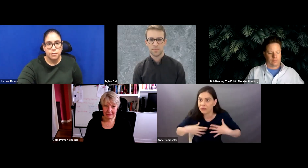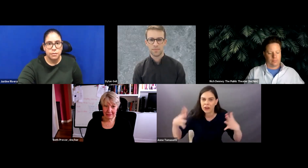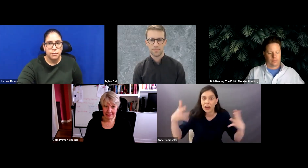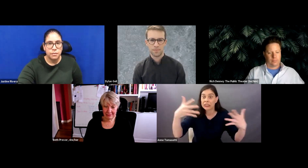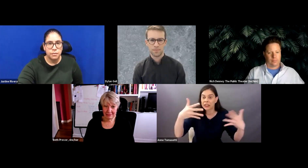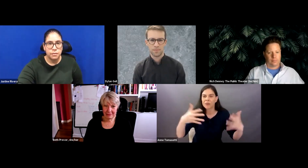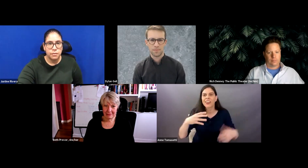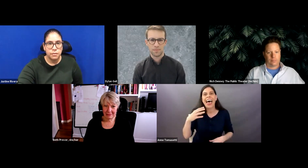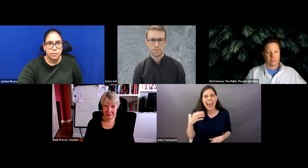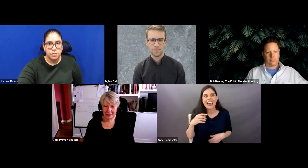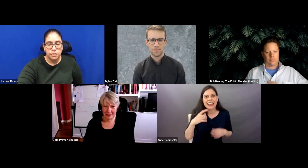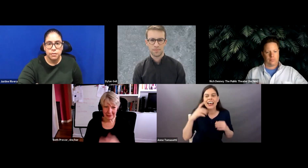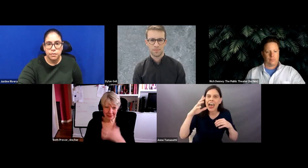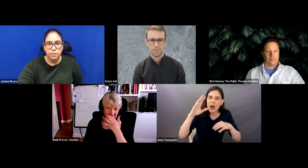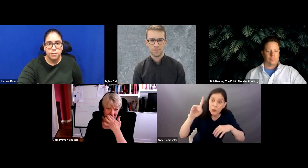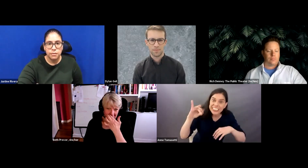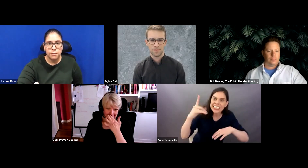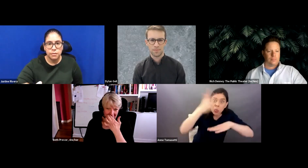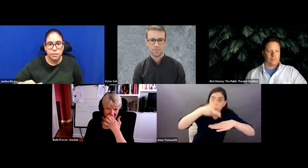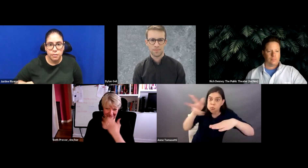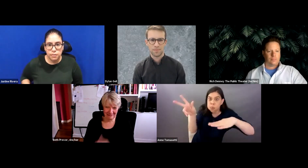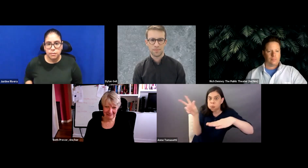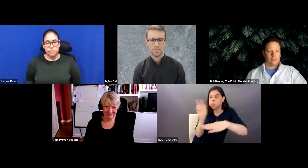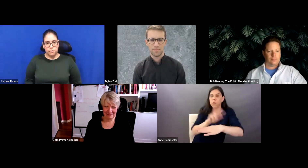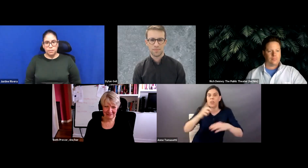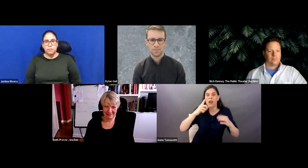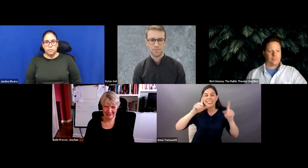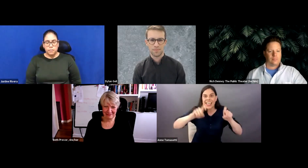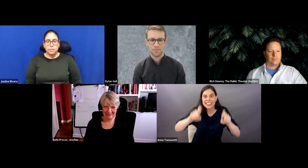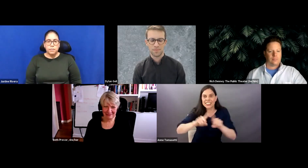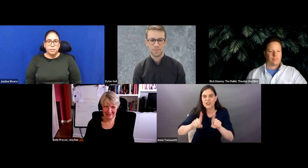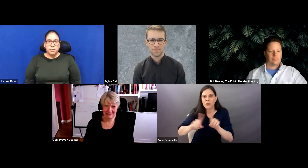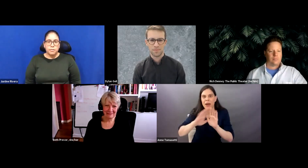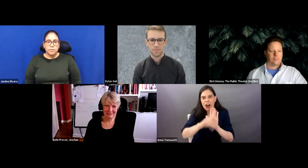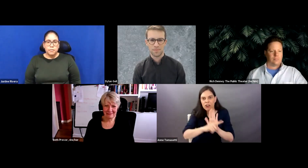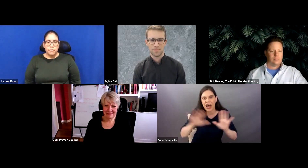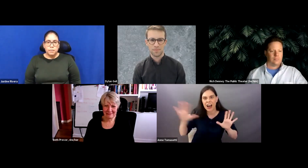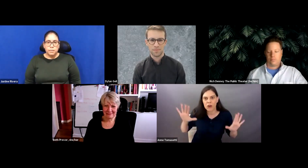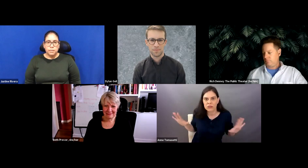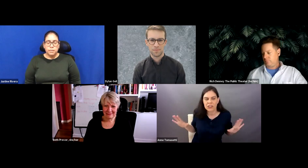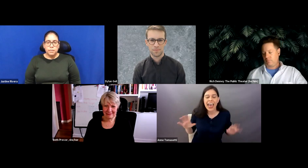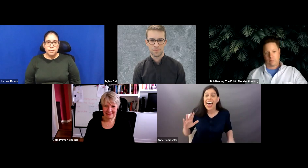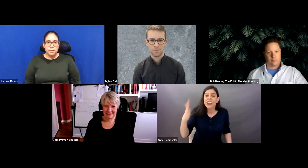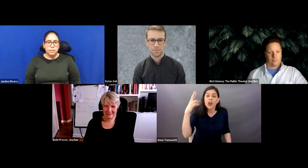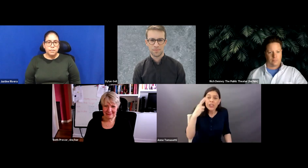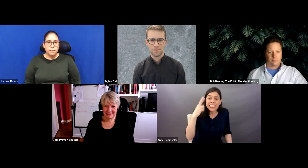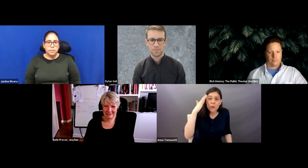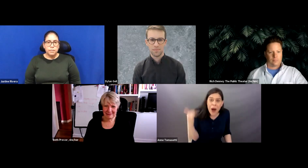artists went and got an actual nurse's uniform of scrubs. And so they worked hard to make sure that they looked appropriate and